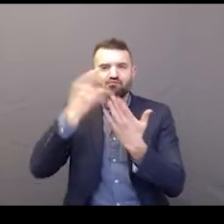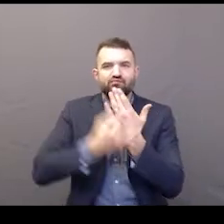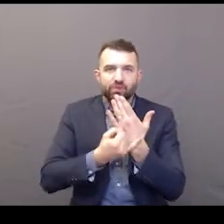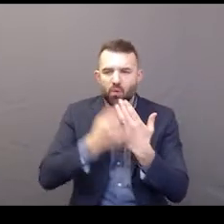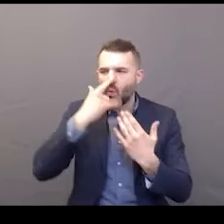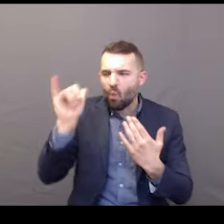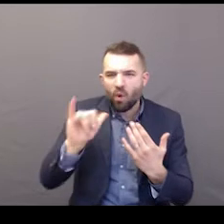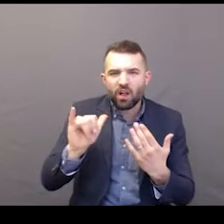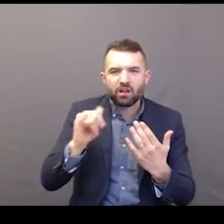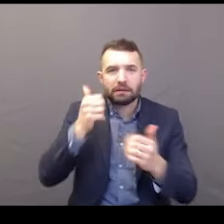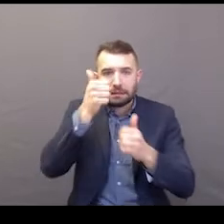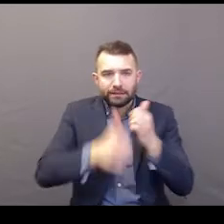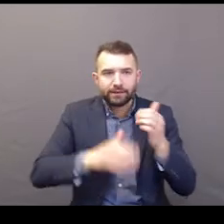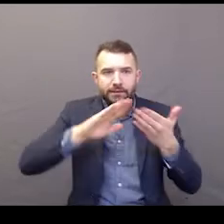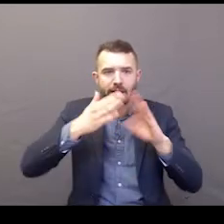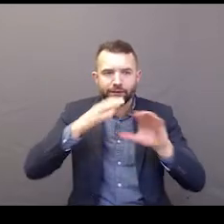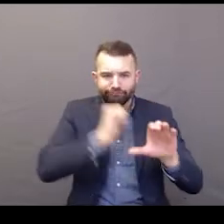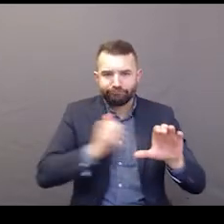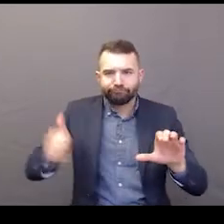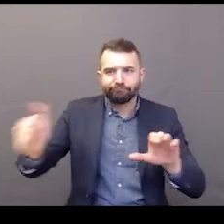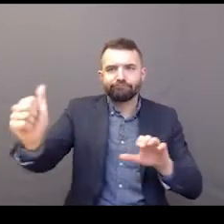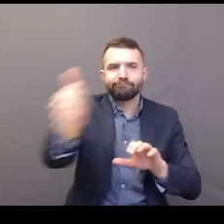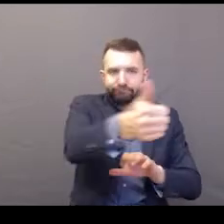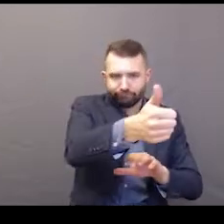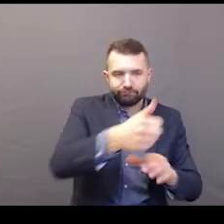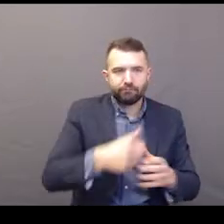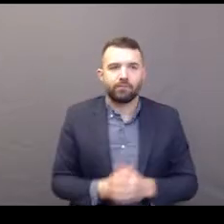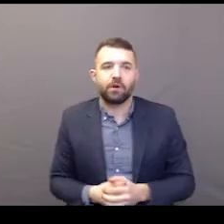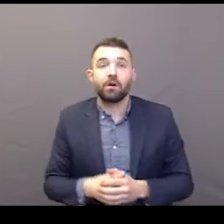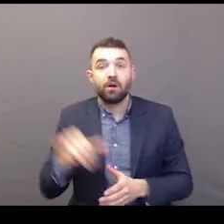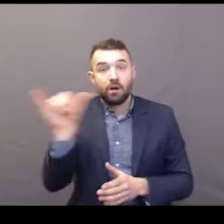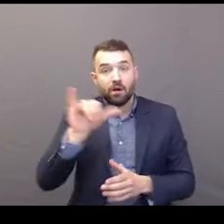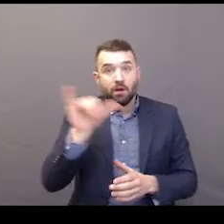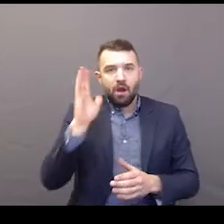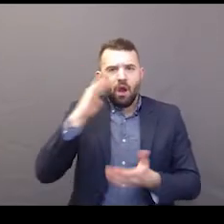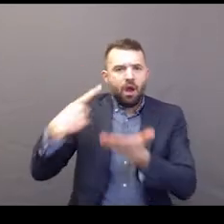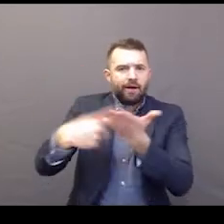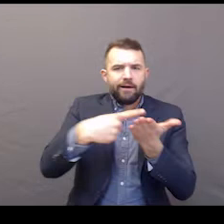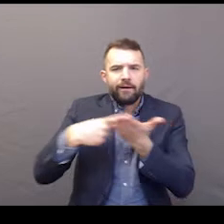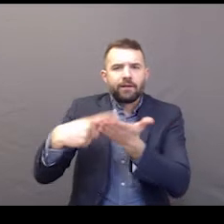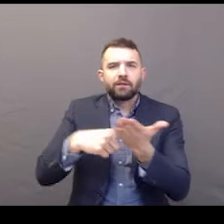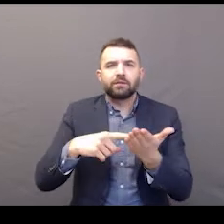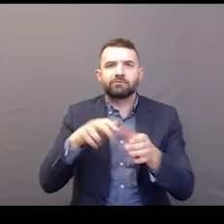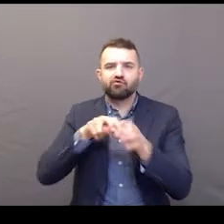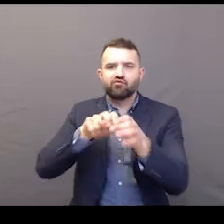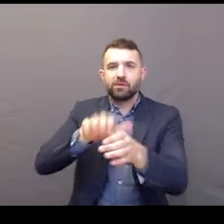city along the corridor. We’ll also talk about changes for riders, the environmental review process